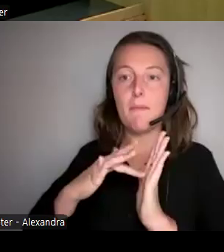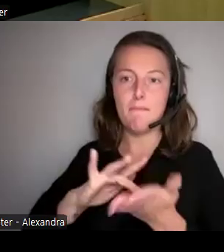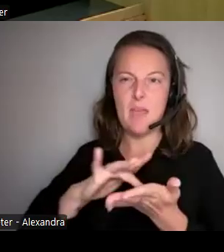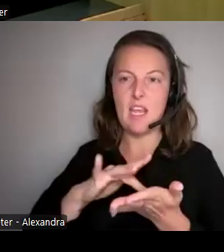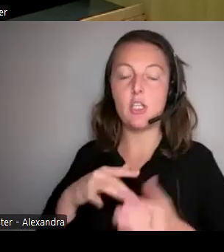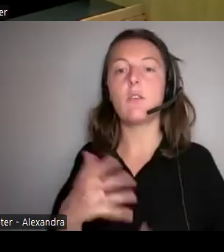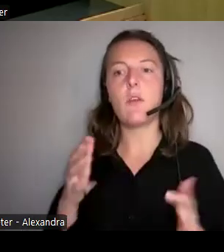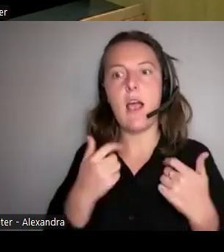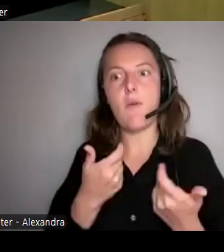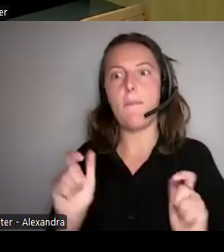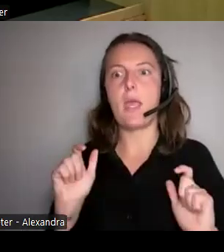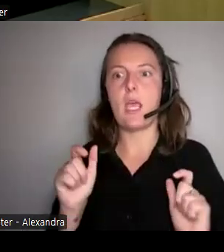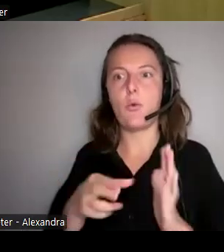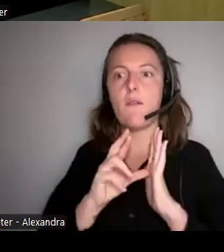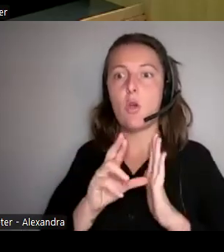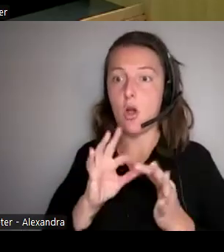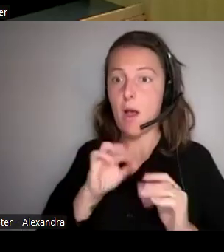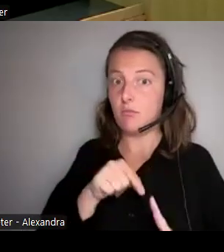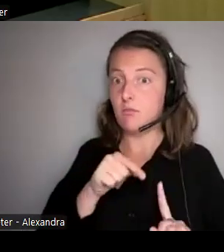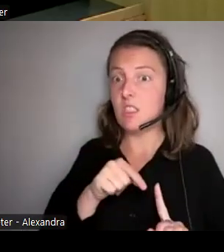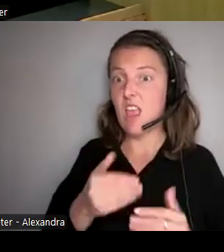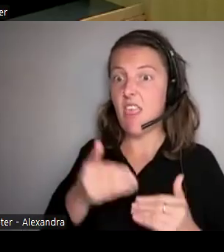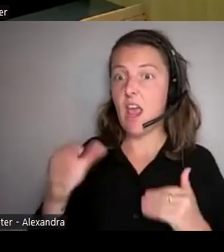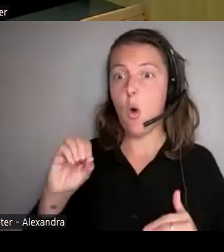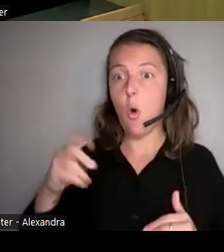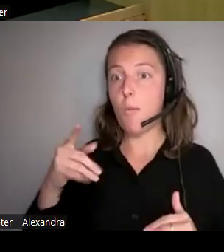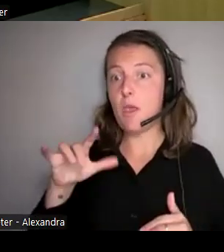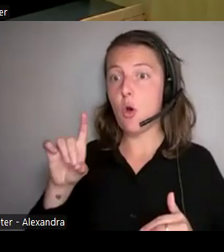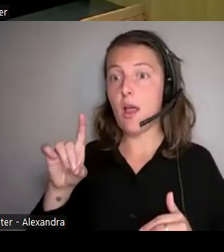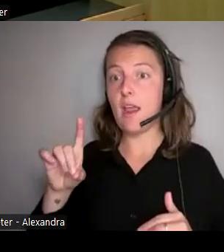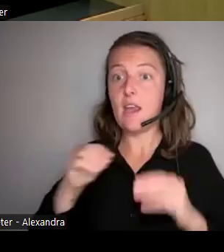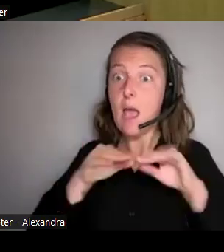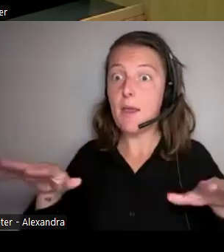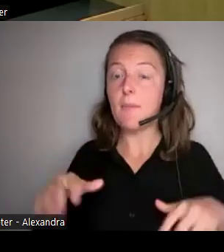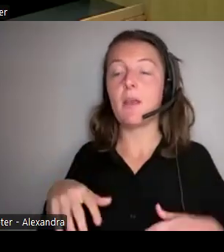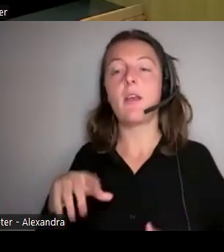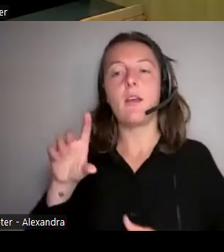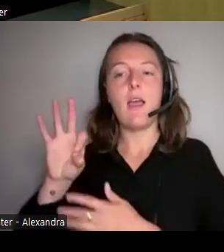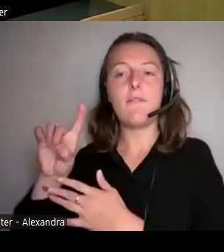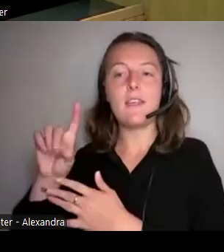whether or not this was the next opioid epidemic. FDA Congress were reassured that no, it was not.